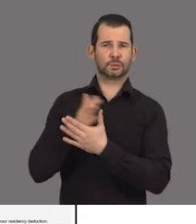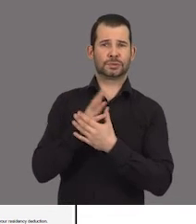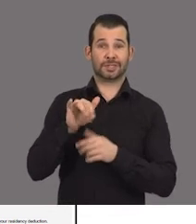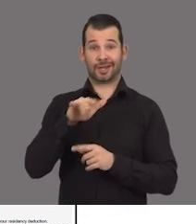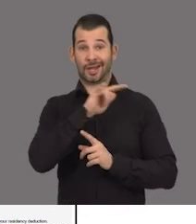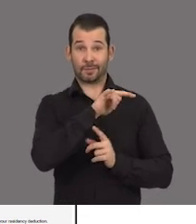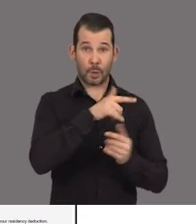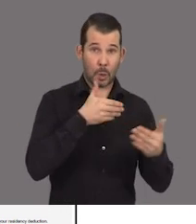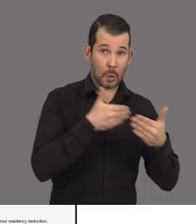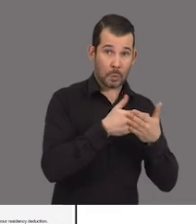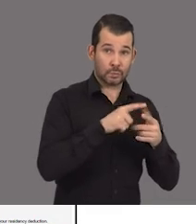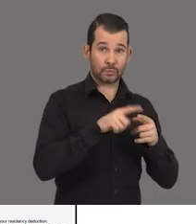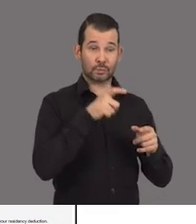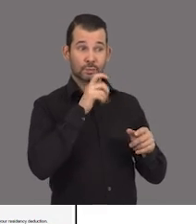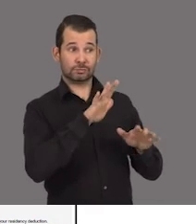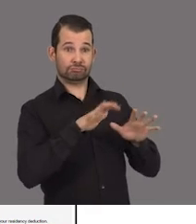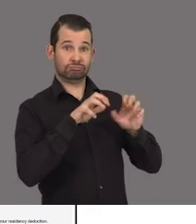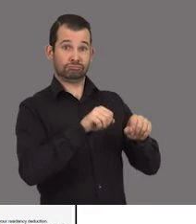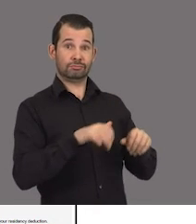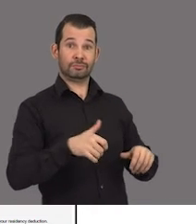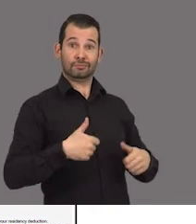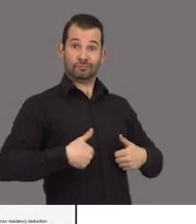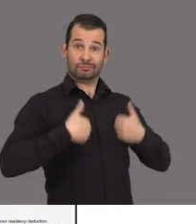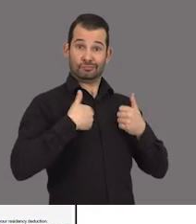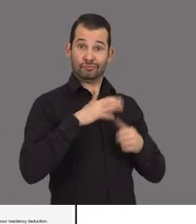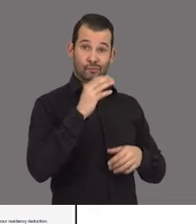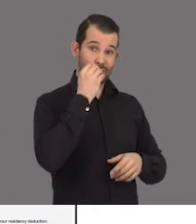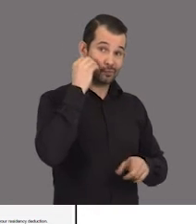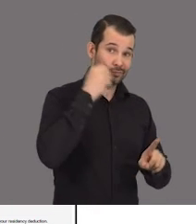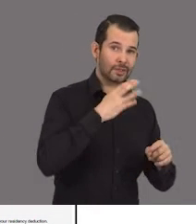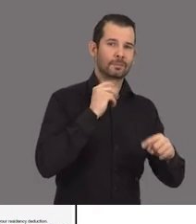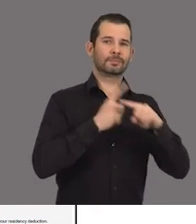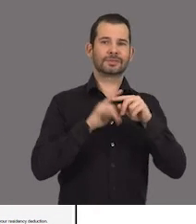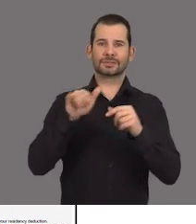closest to the claimant’s residence and the nearest designated city.